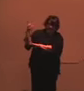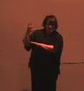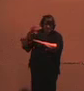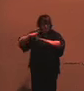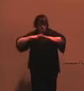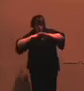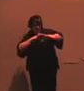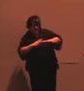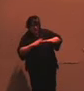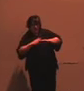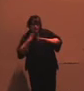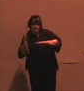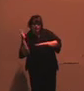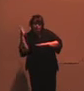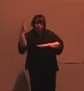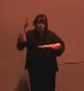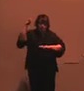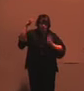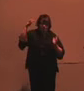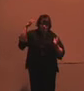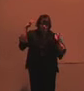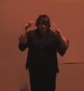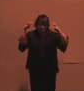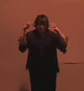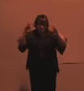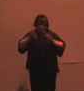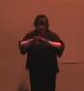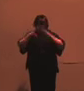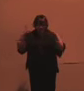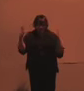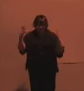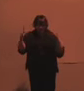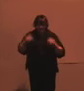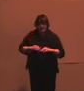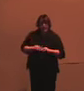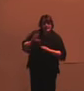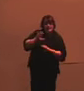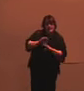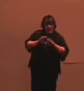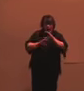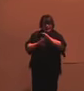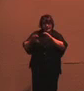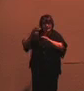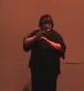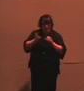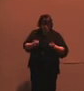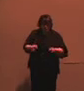So by these stacking boxes, stacking trees,